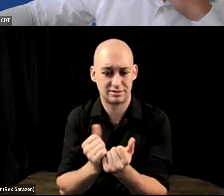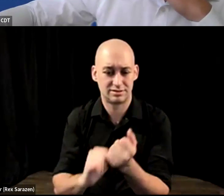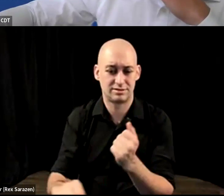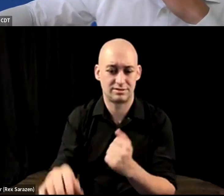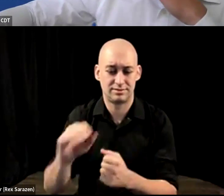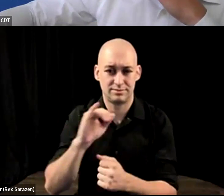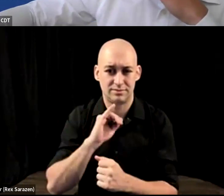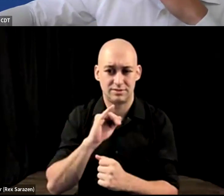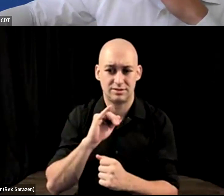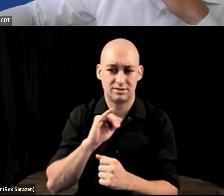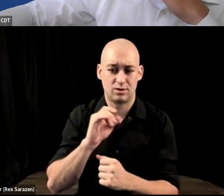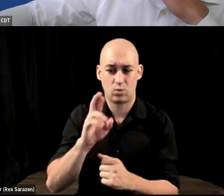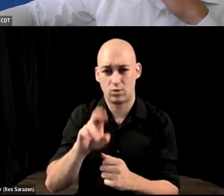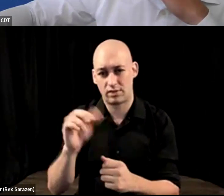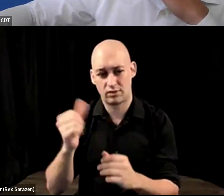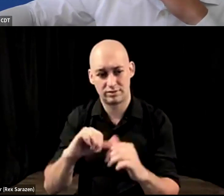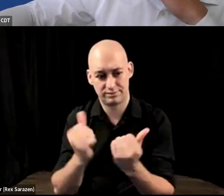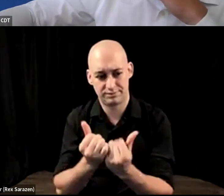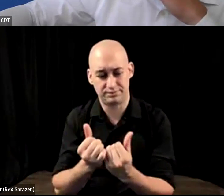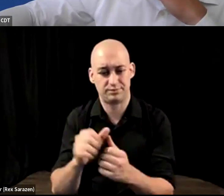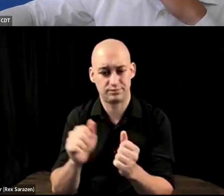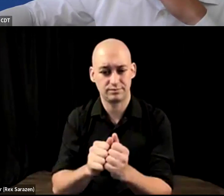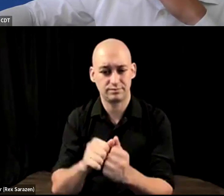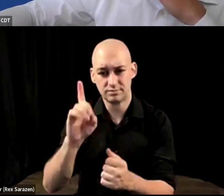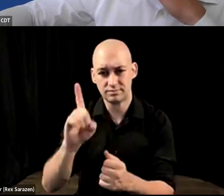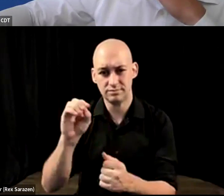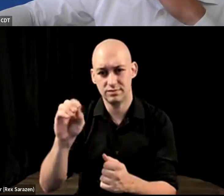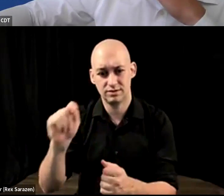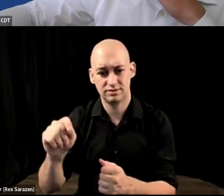into interagency agreements with the Department of Technology and funds would be transferred